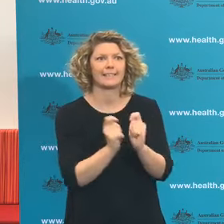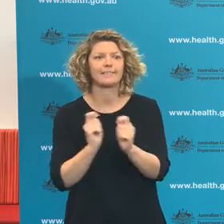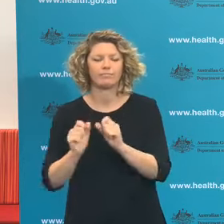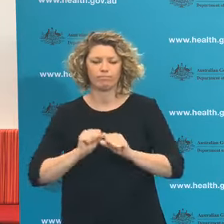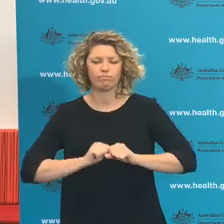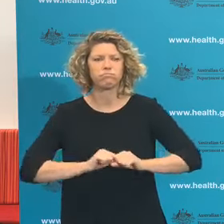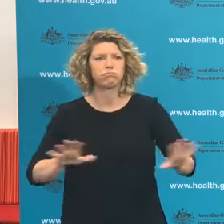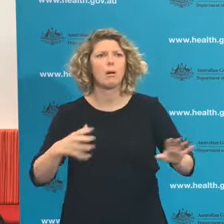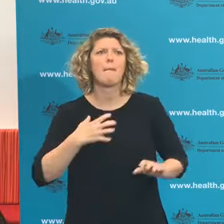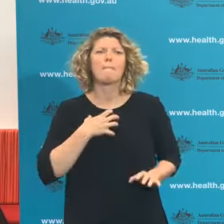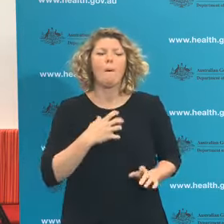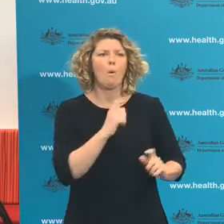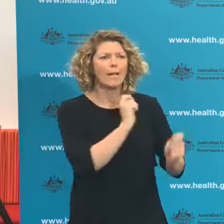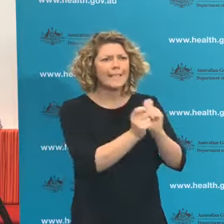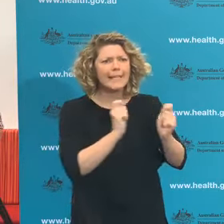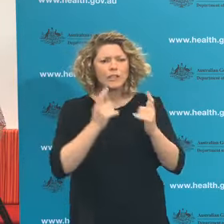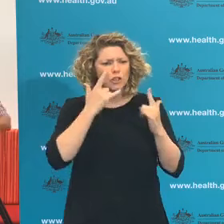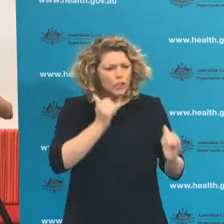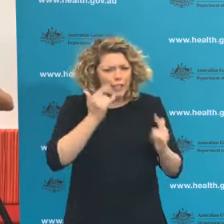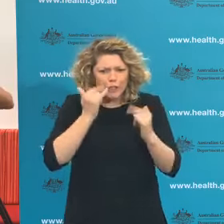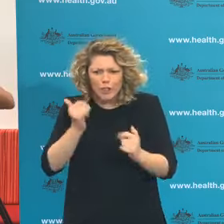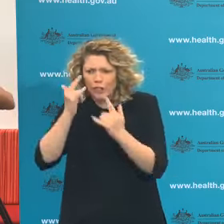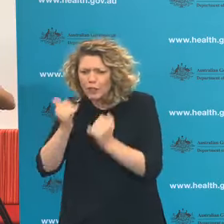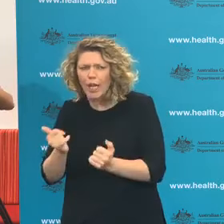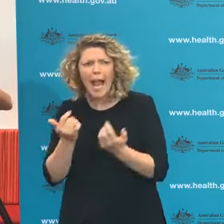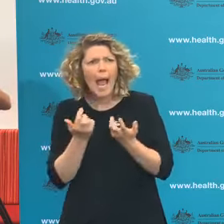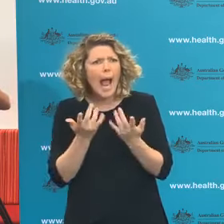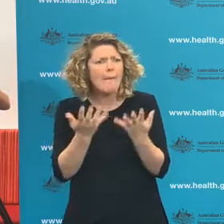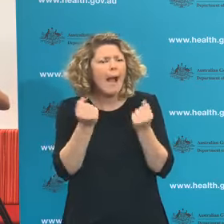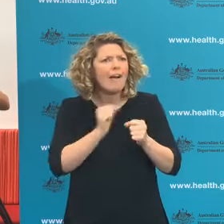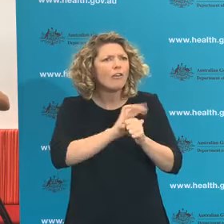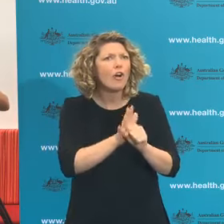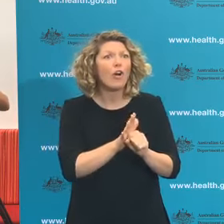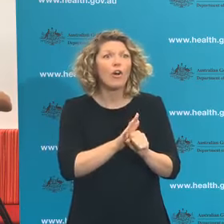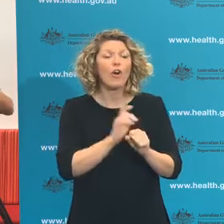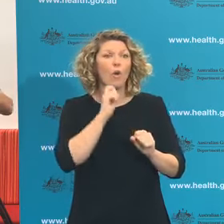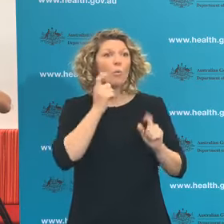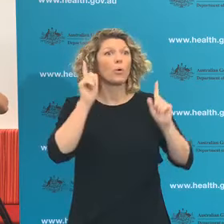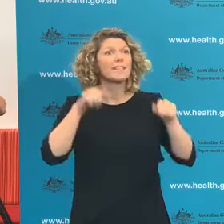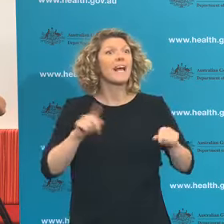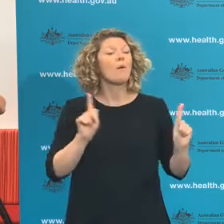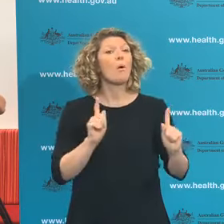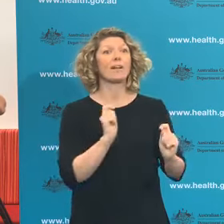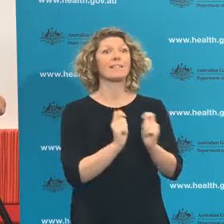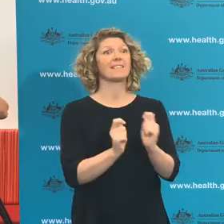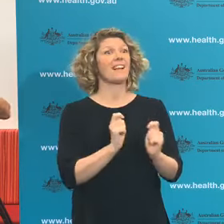the country. Including, for the first time, we'll be starting some tests in